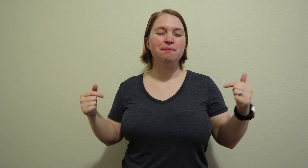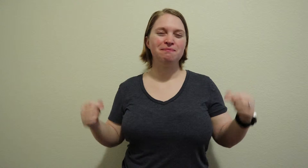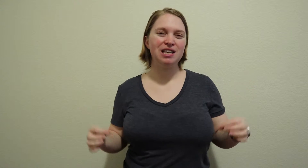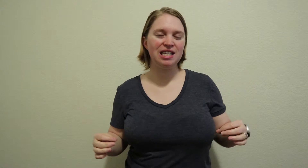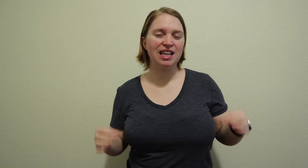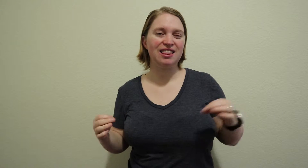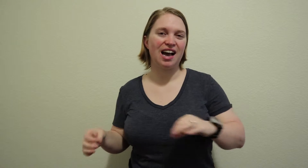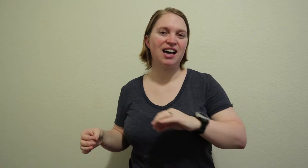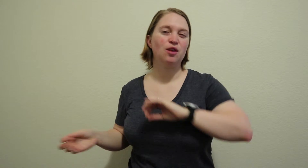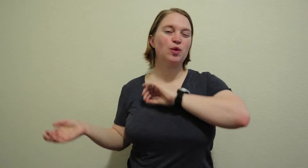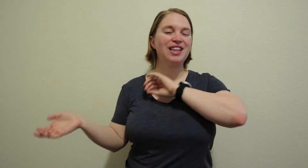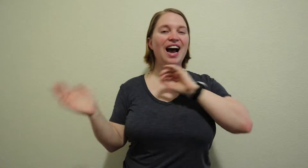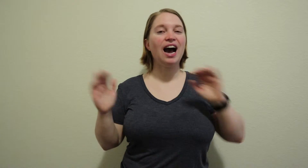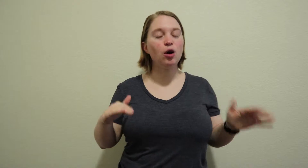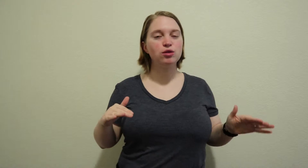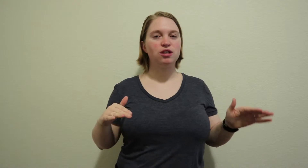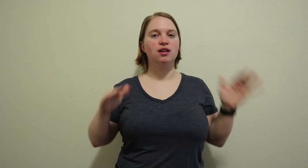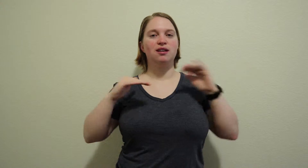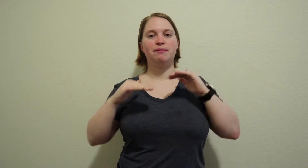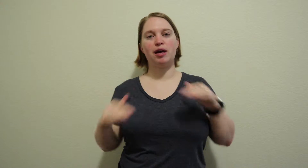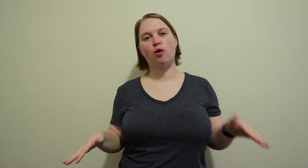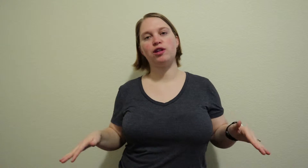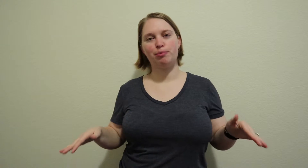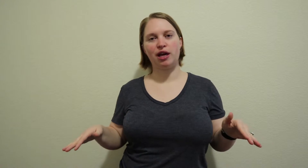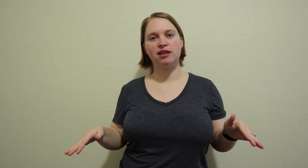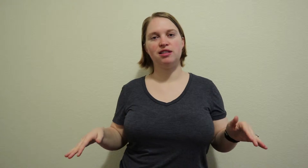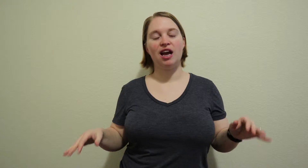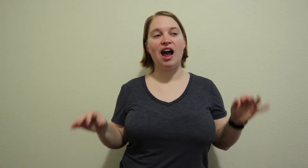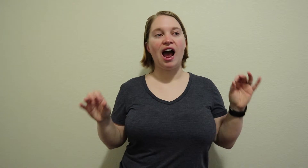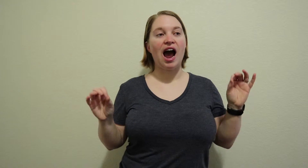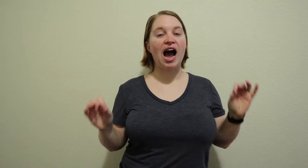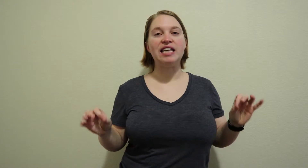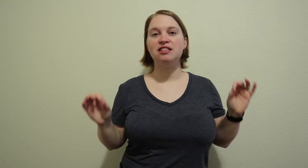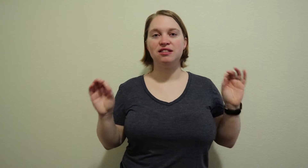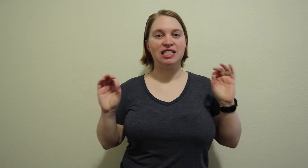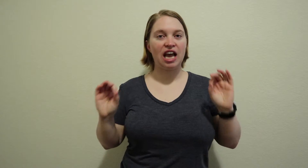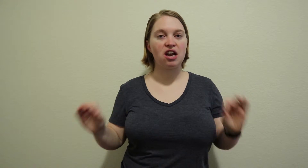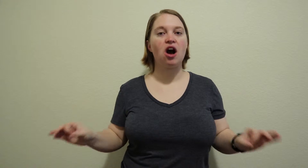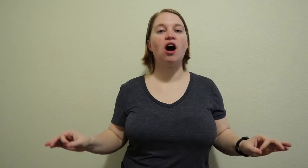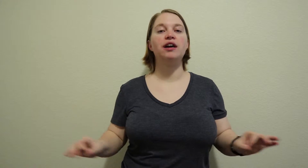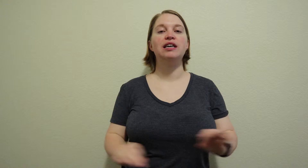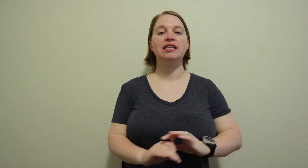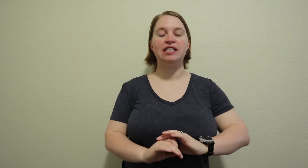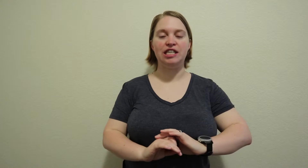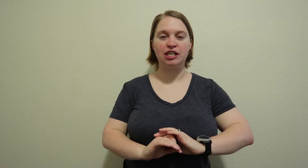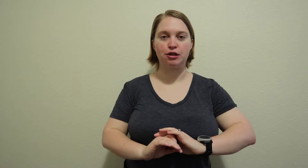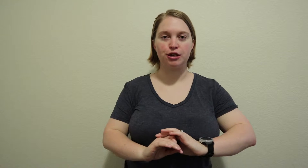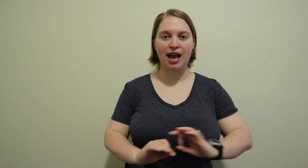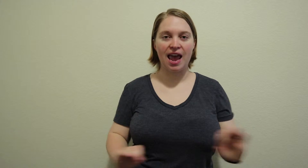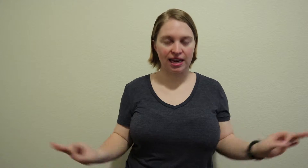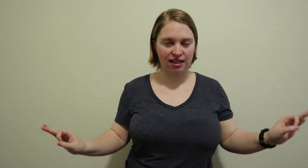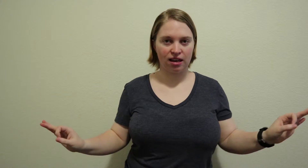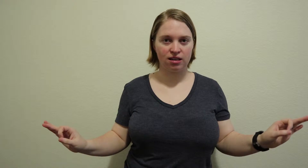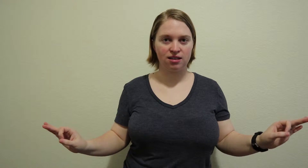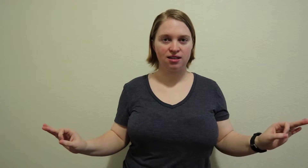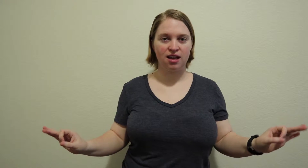meaning that without my Cochlear Implant, I cannot hear anything